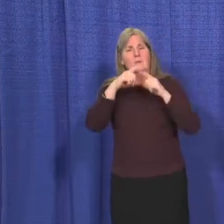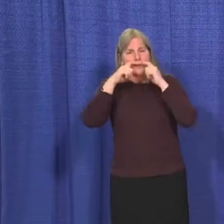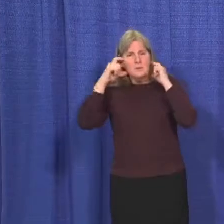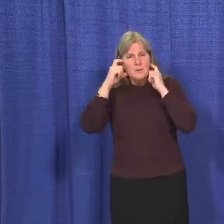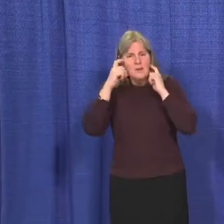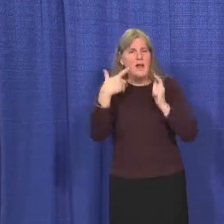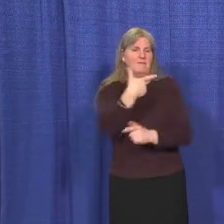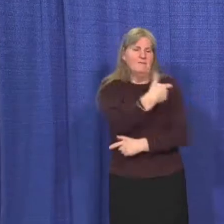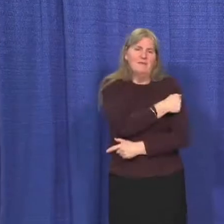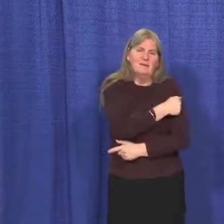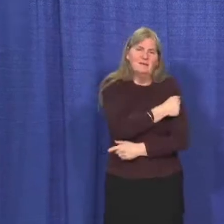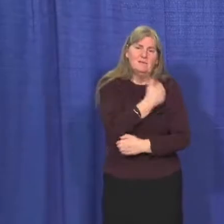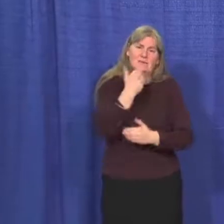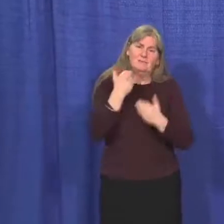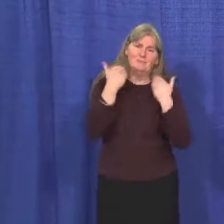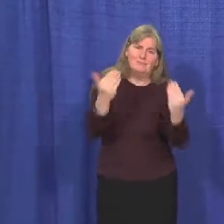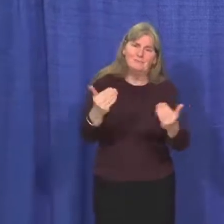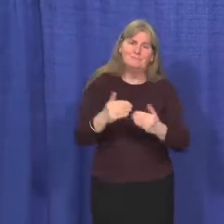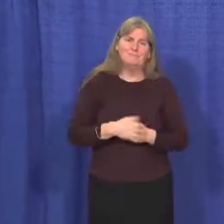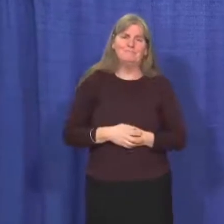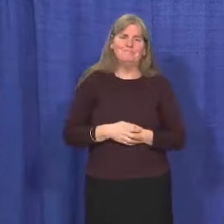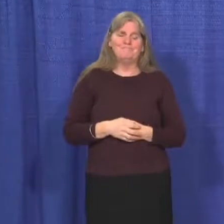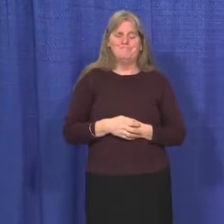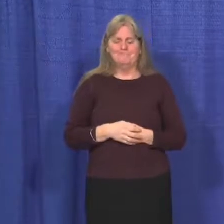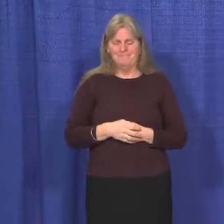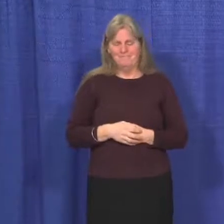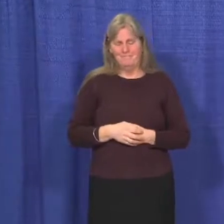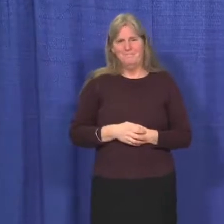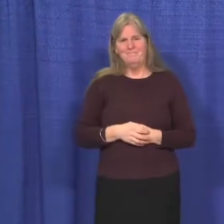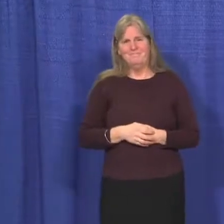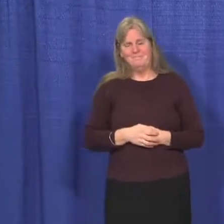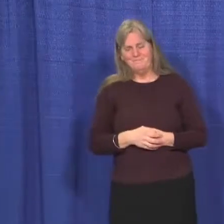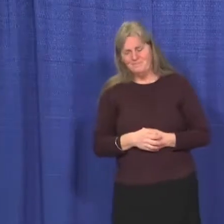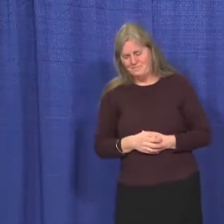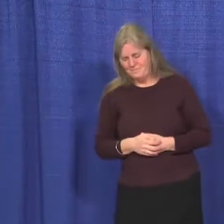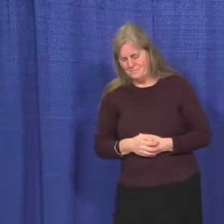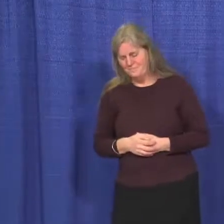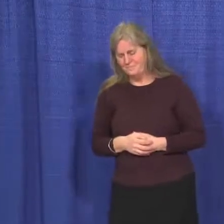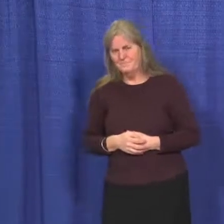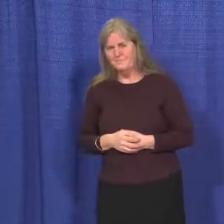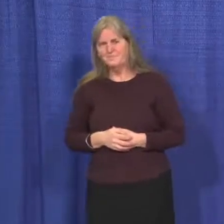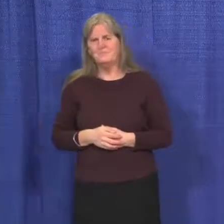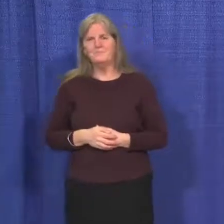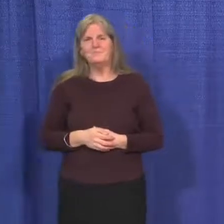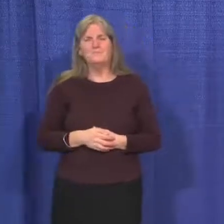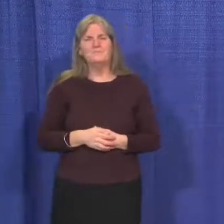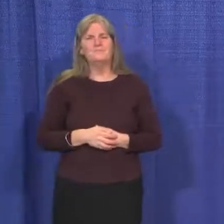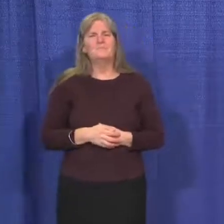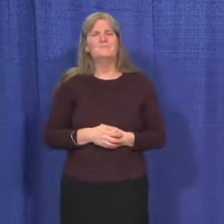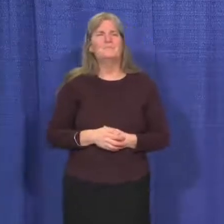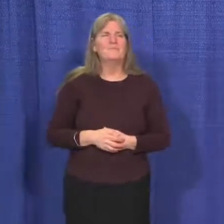will get there. Thank you.